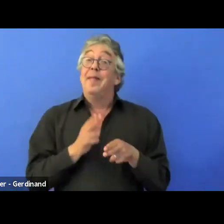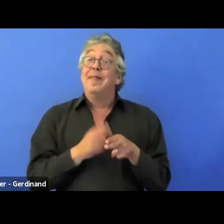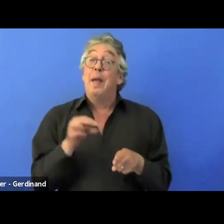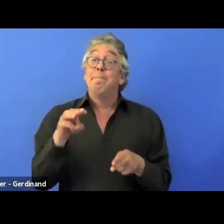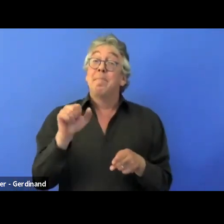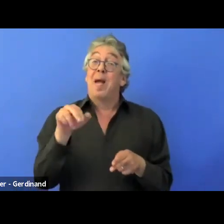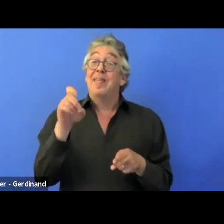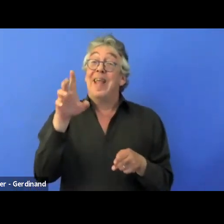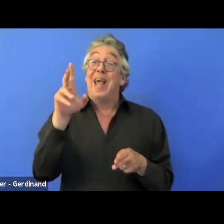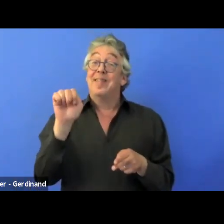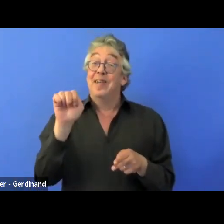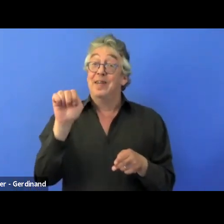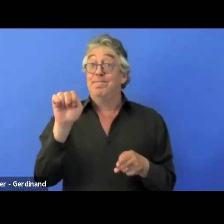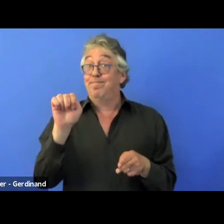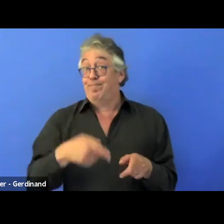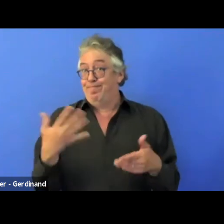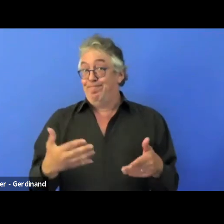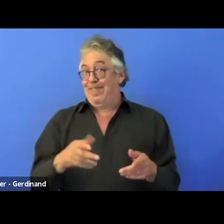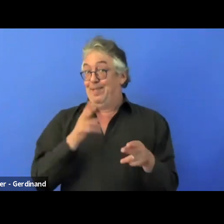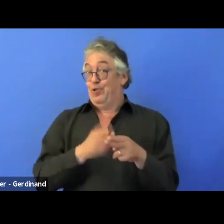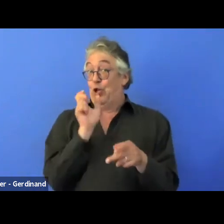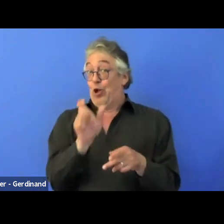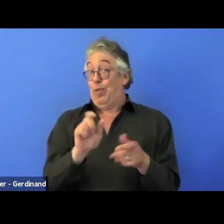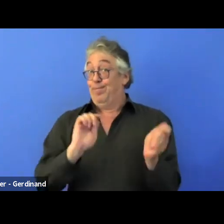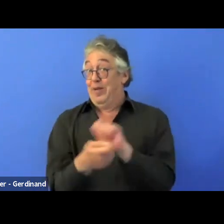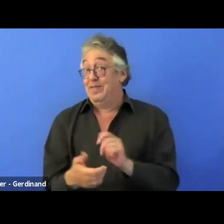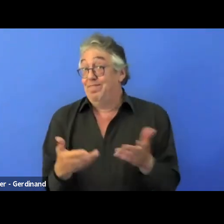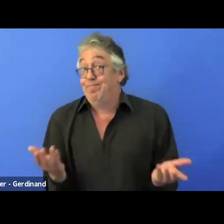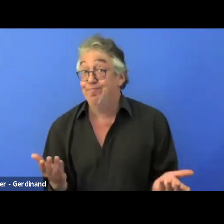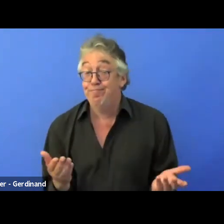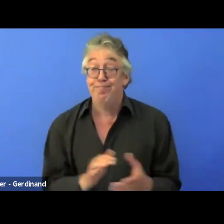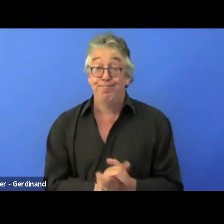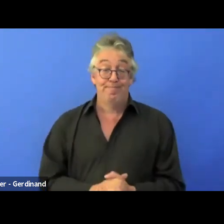Anyway, sometimes the concepts and how we call